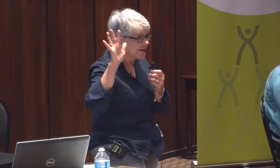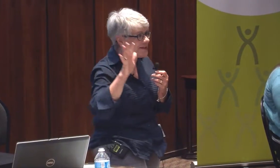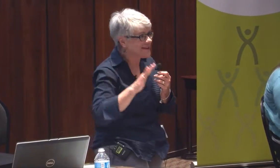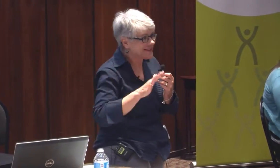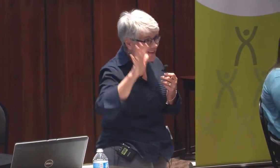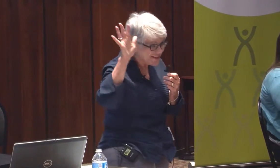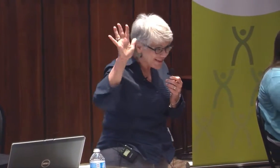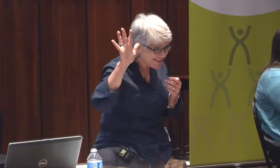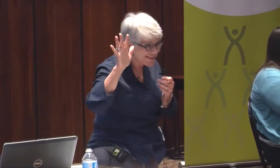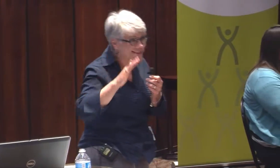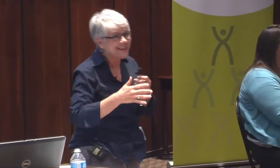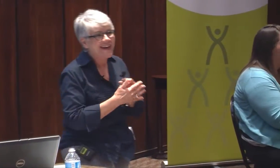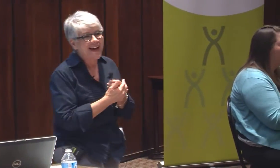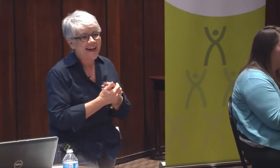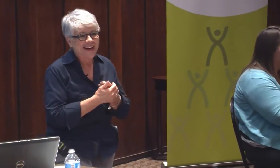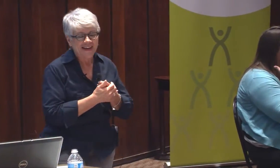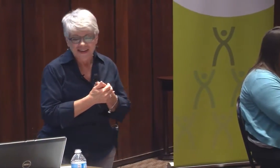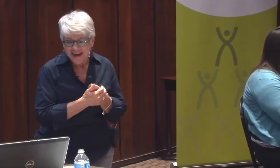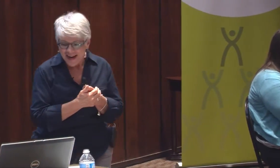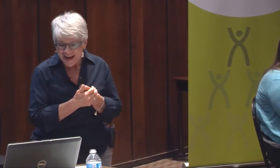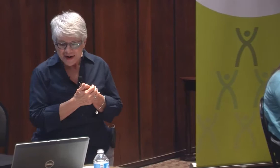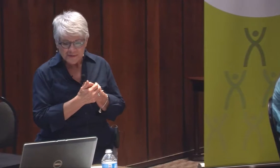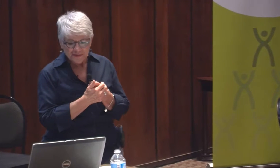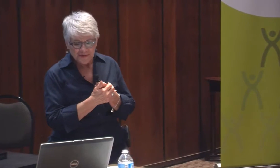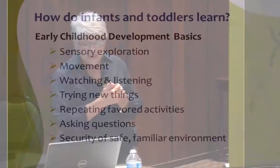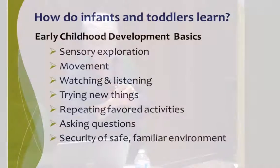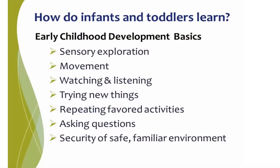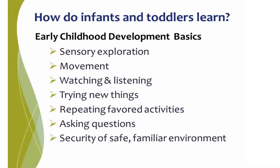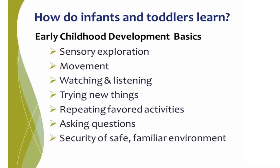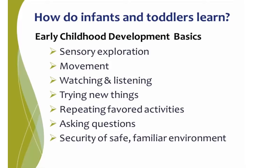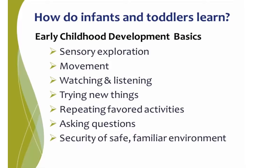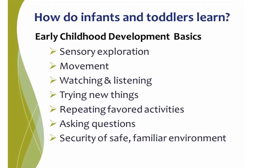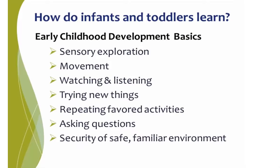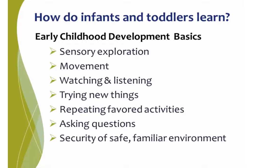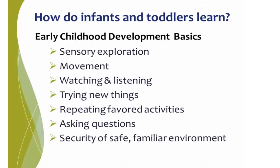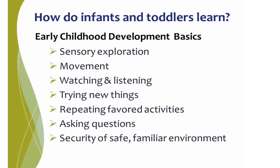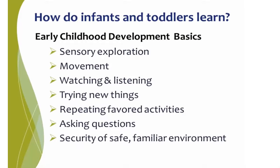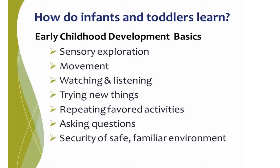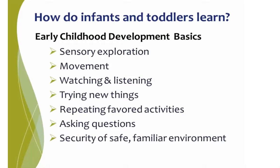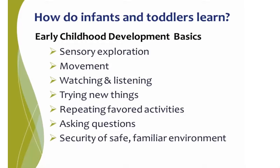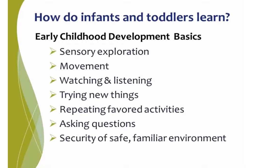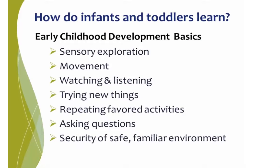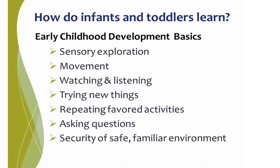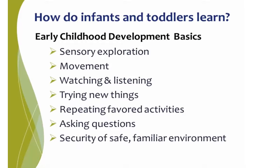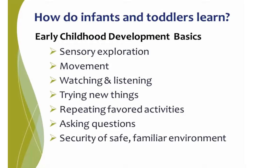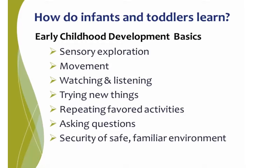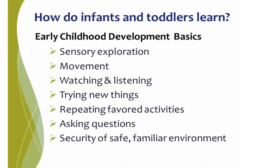or a three-year-old, you know. And then that security of a safe familiar environment.